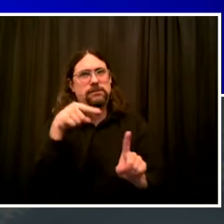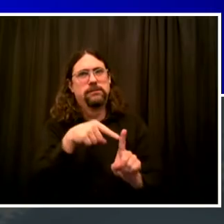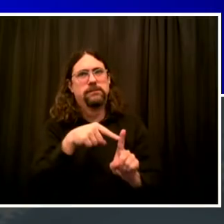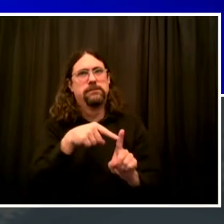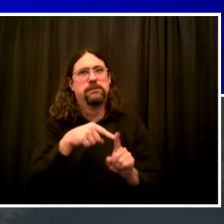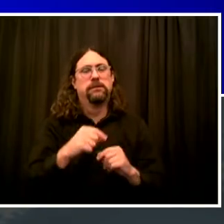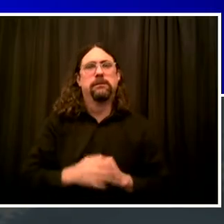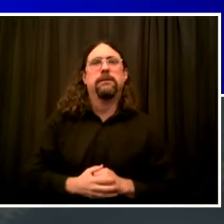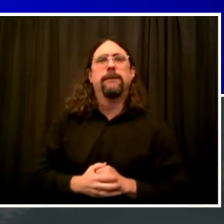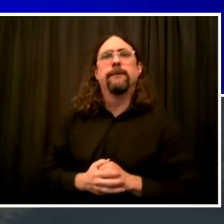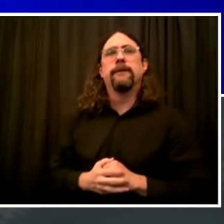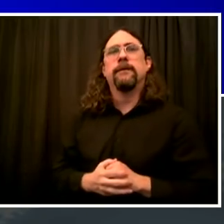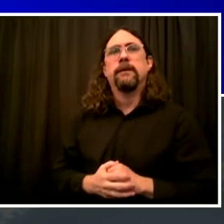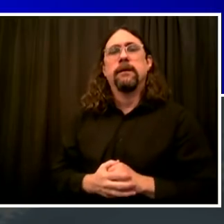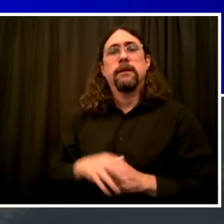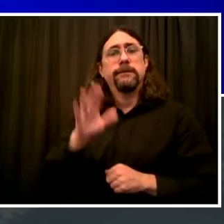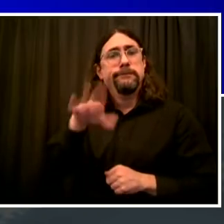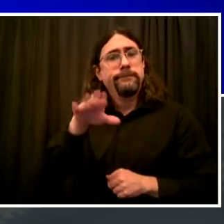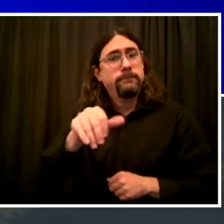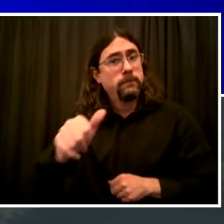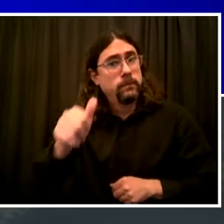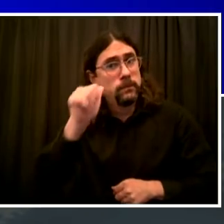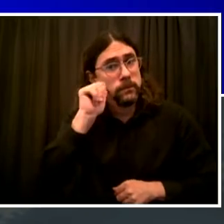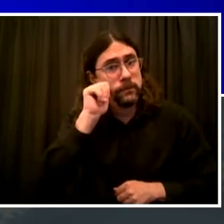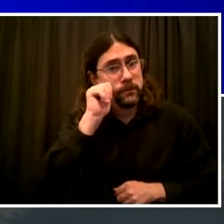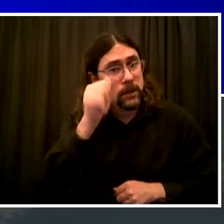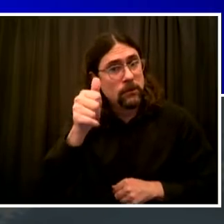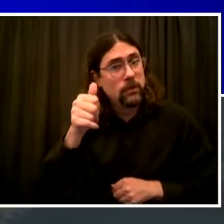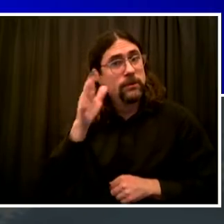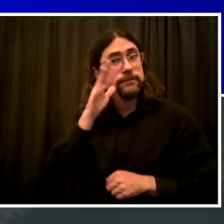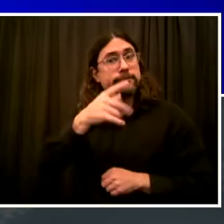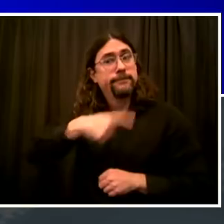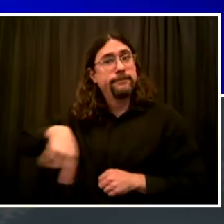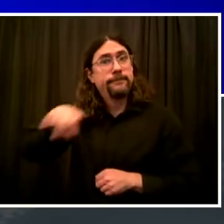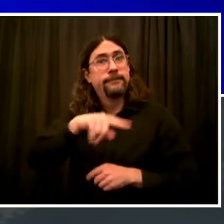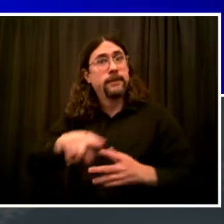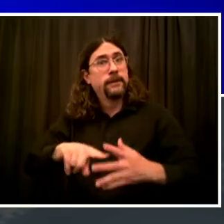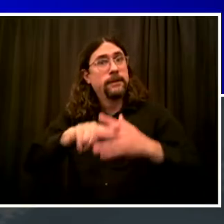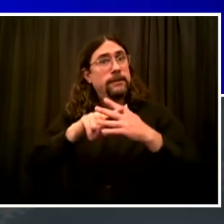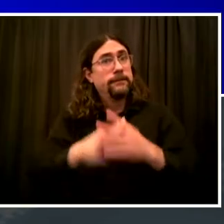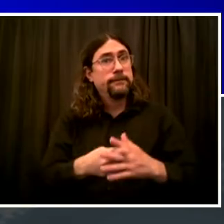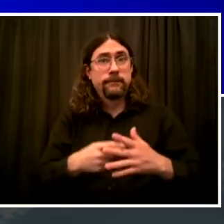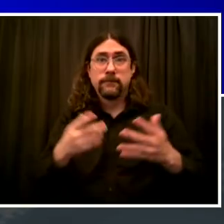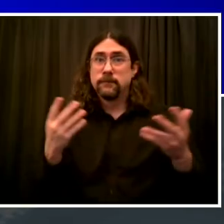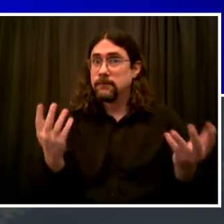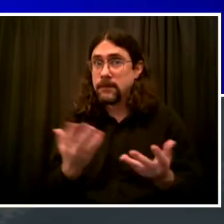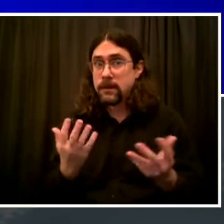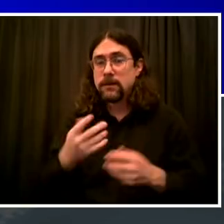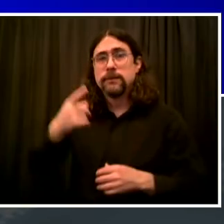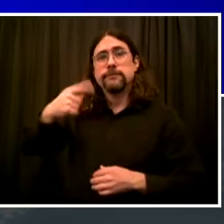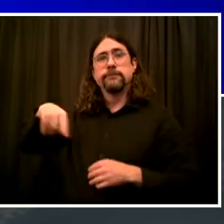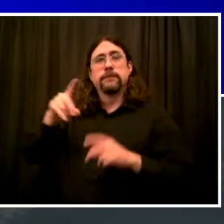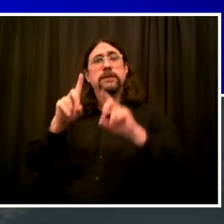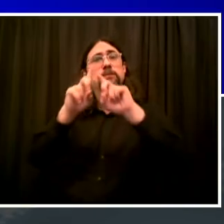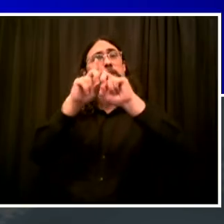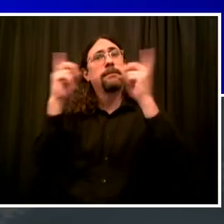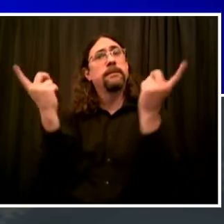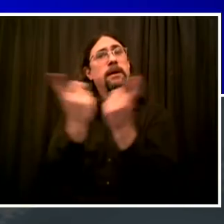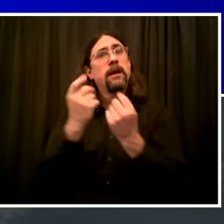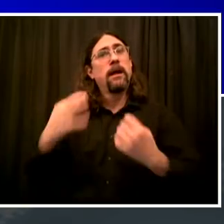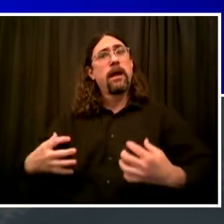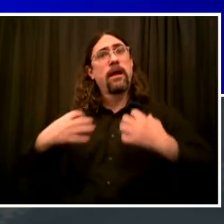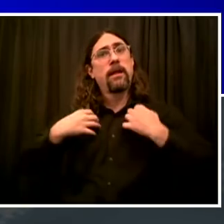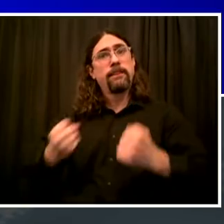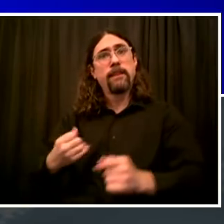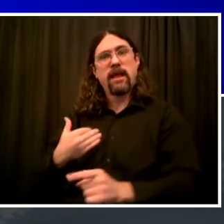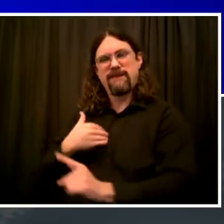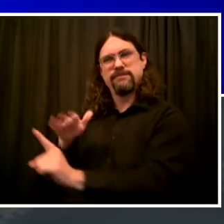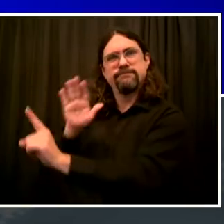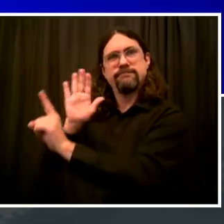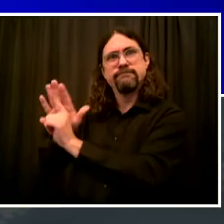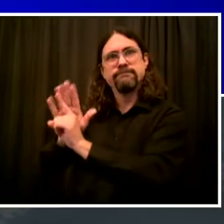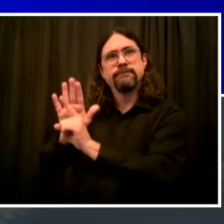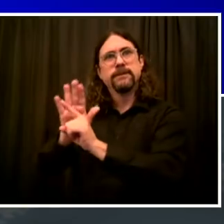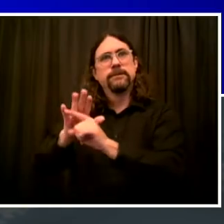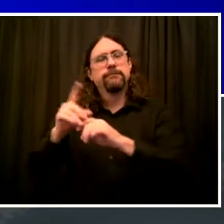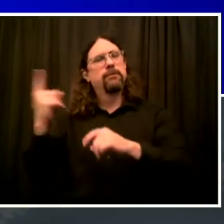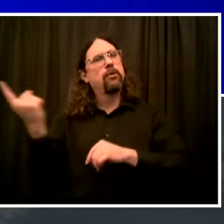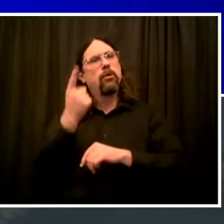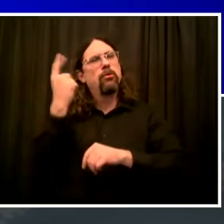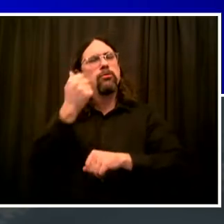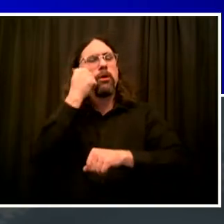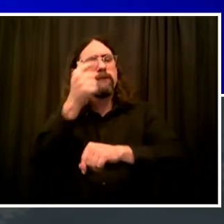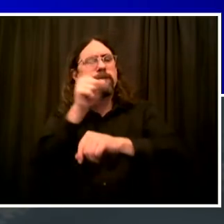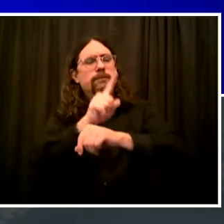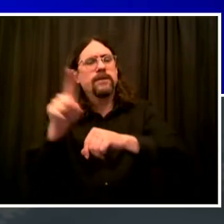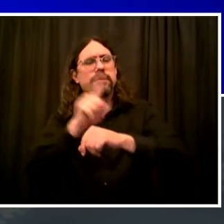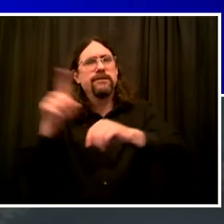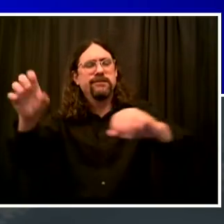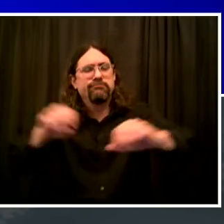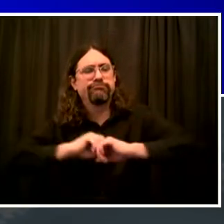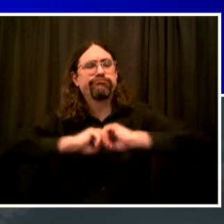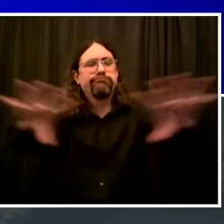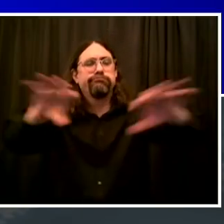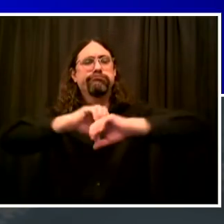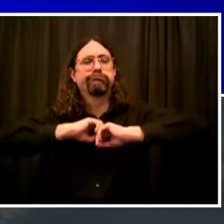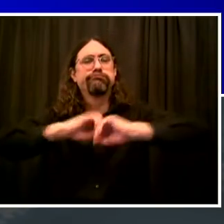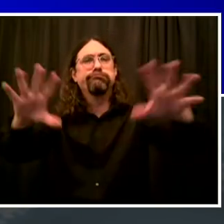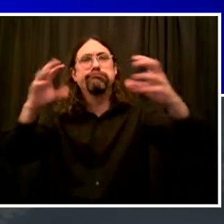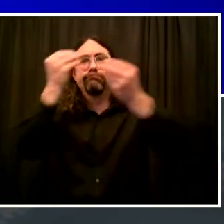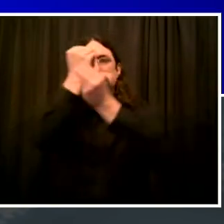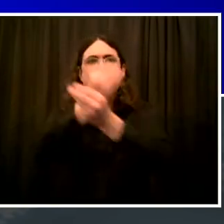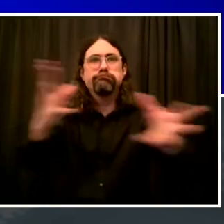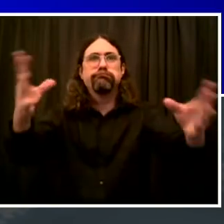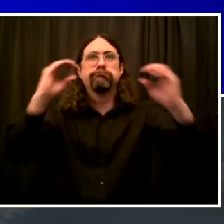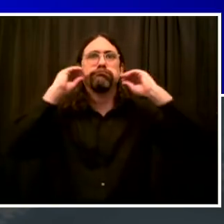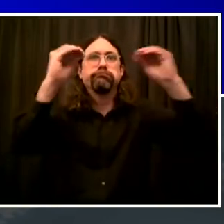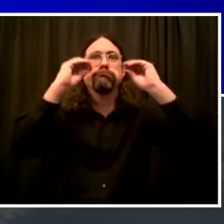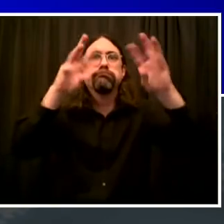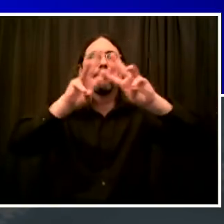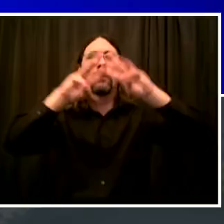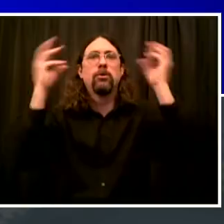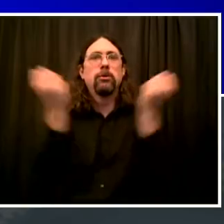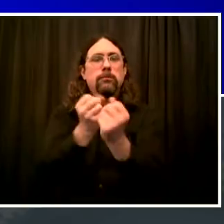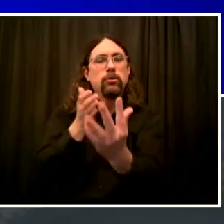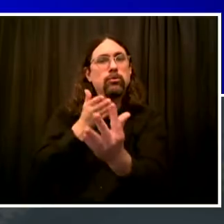FULLY AWARE OF